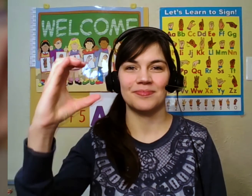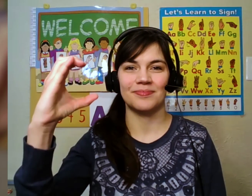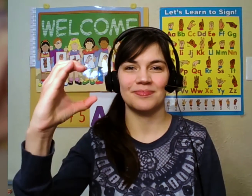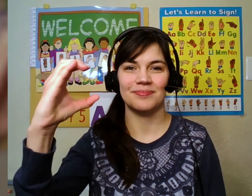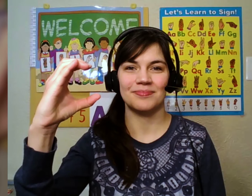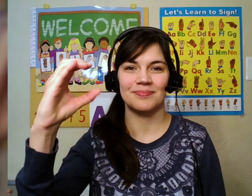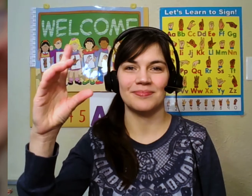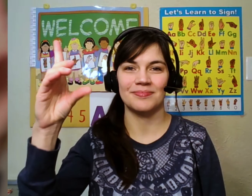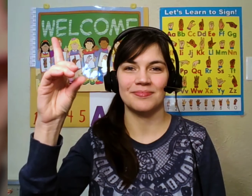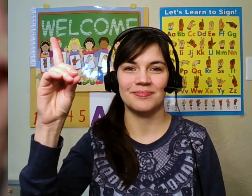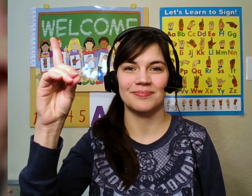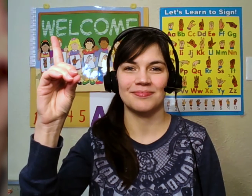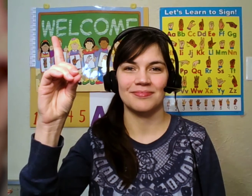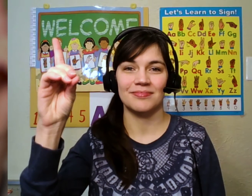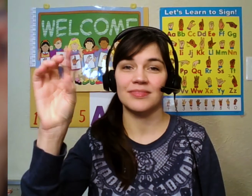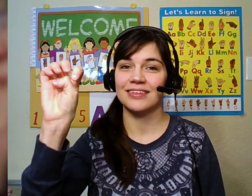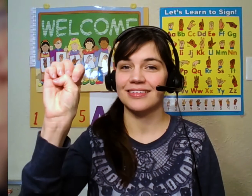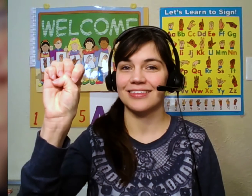C D E F